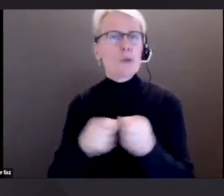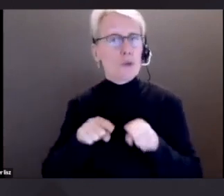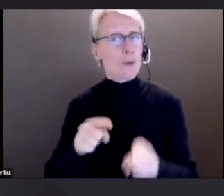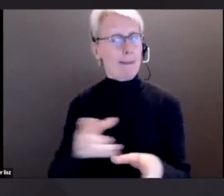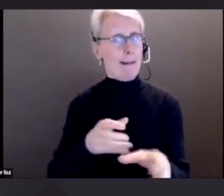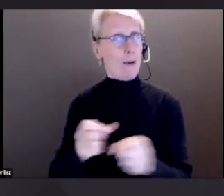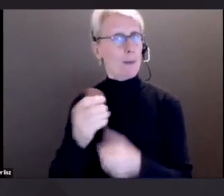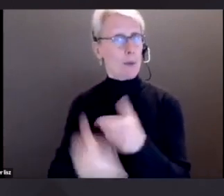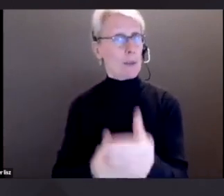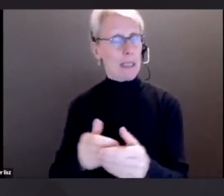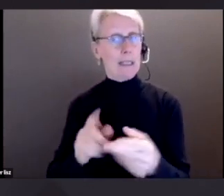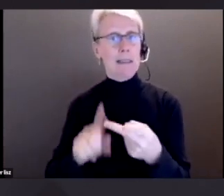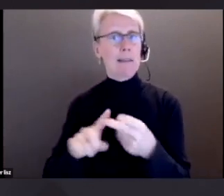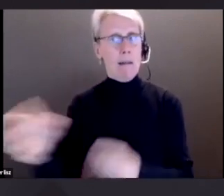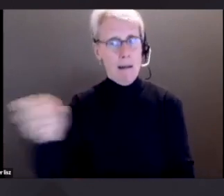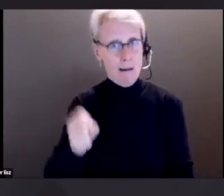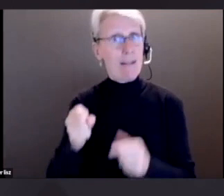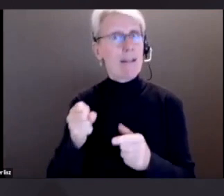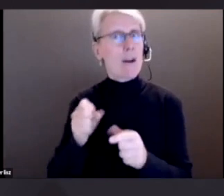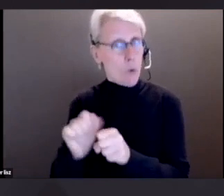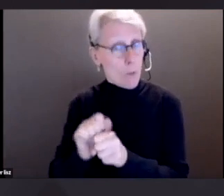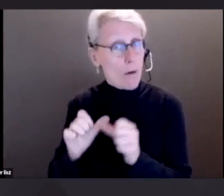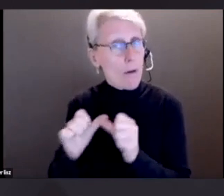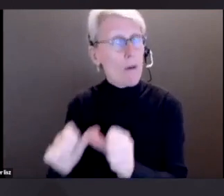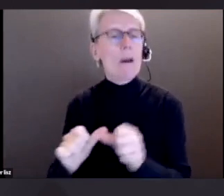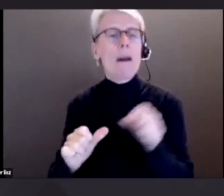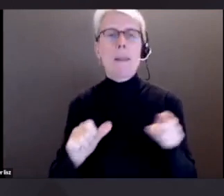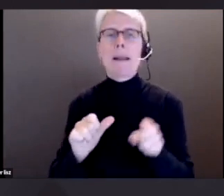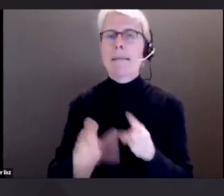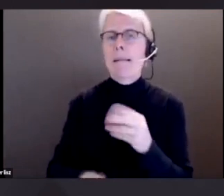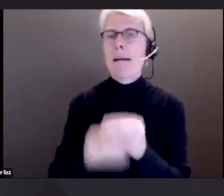on inclusive and accessible organizational practices.